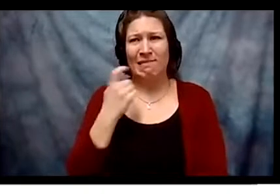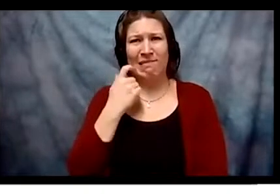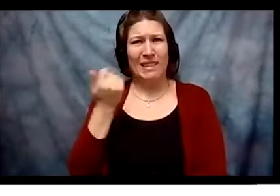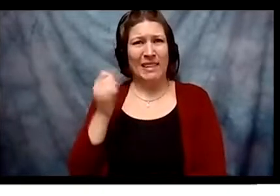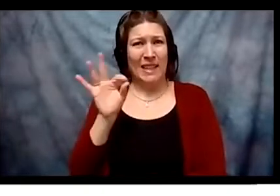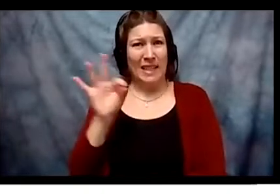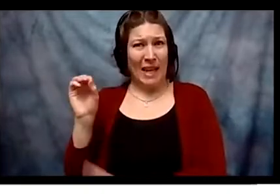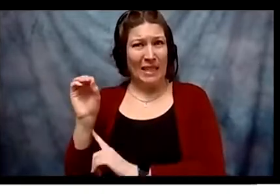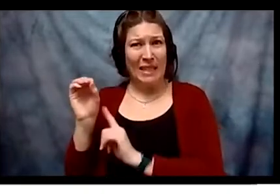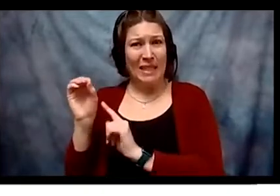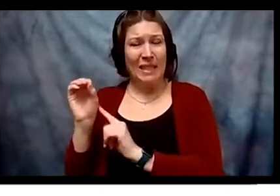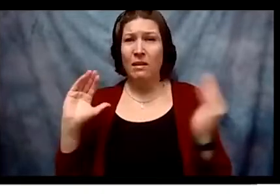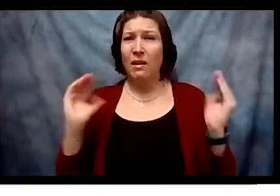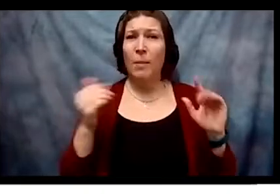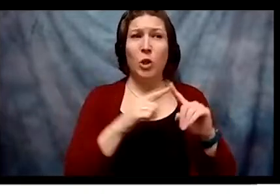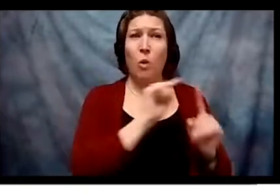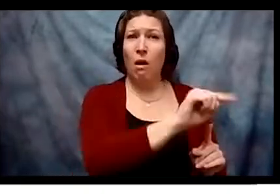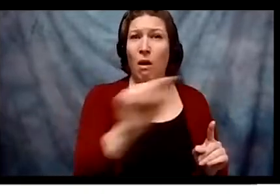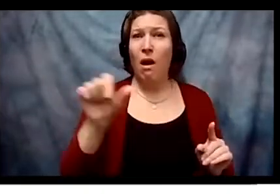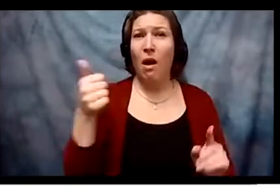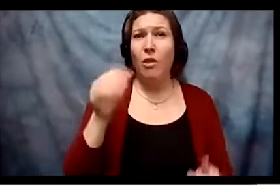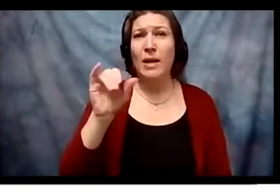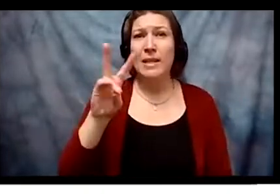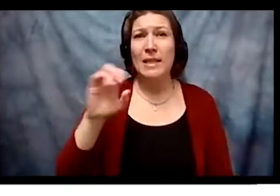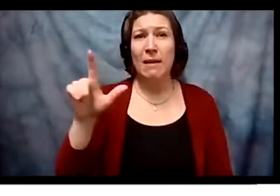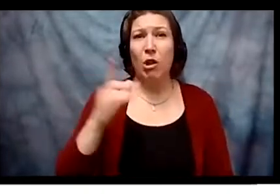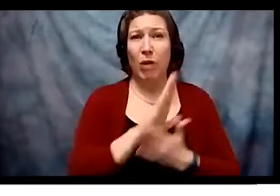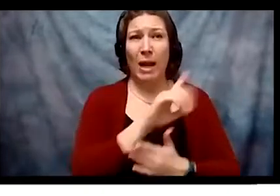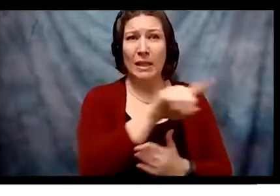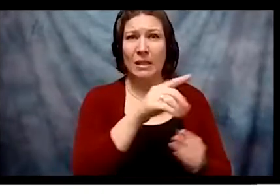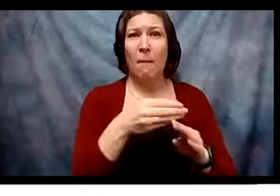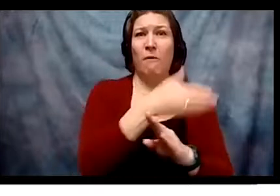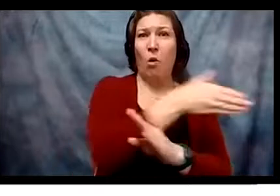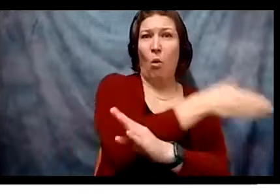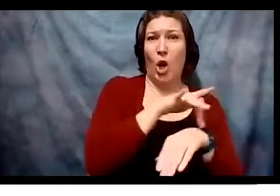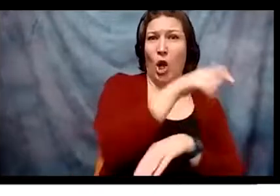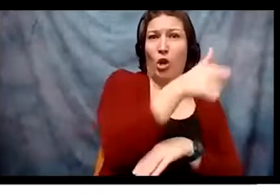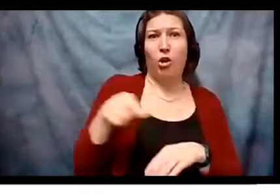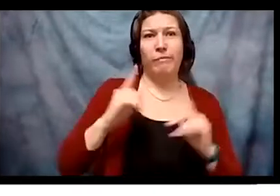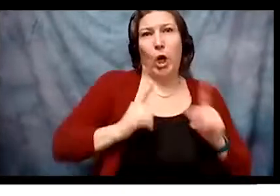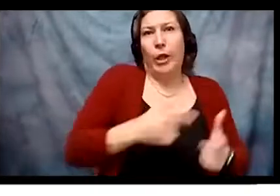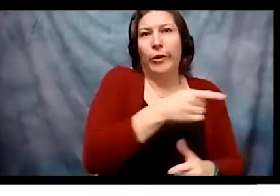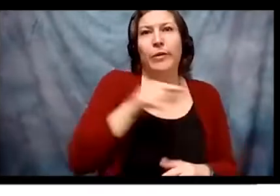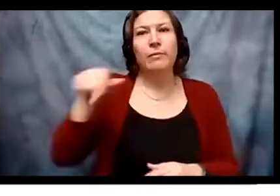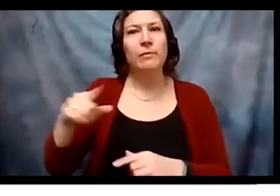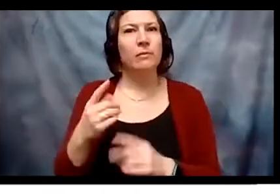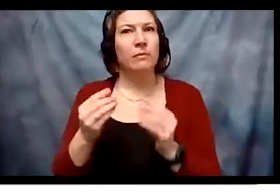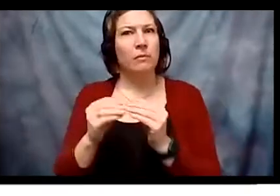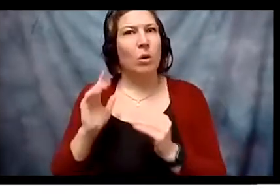late compared to other civil rights legislation. Okay. That's enough of the basic facts